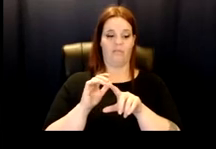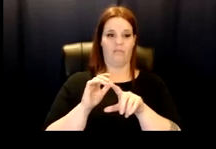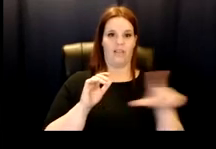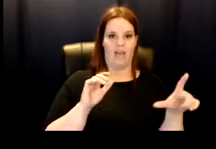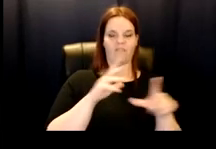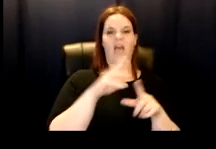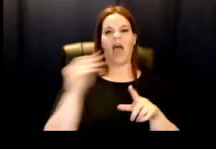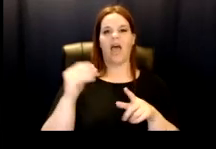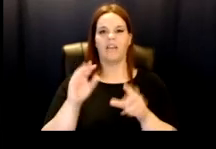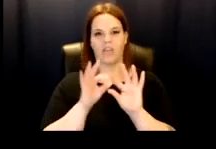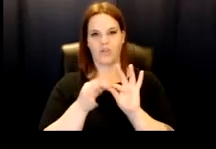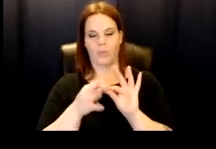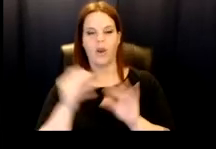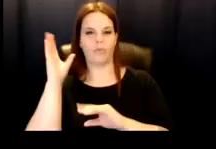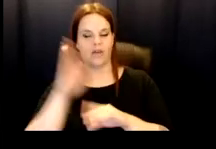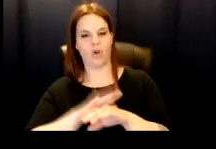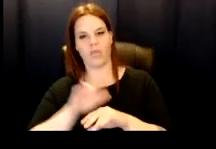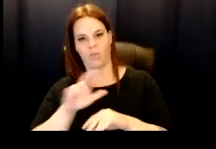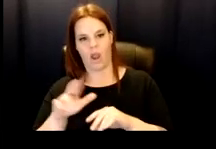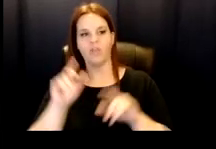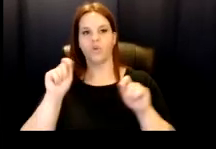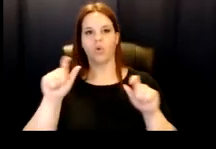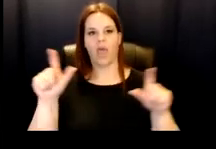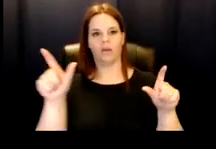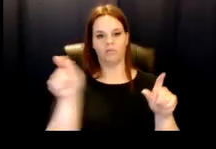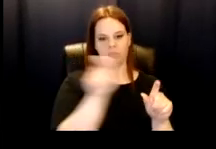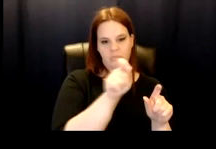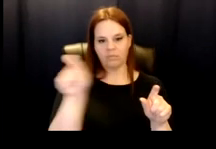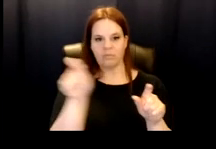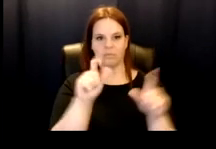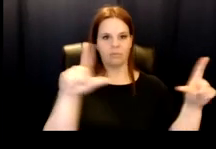your mouse to click and adjust the size of the video and PowerPoint. We will use the